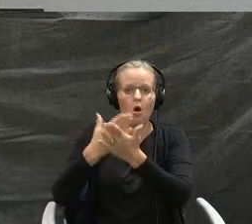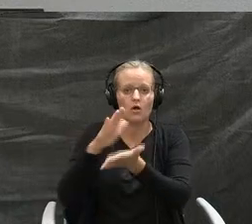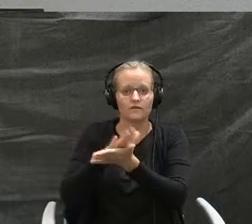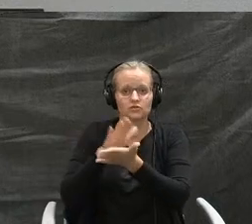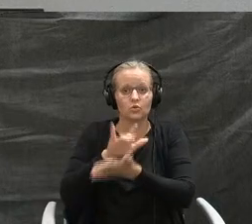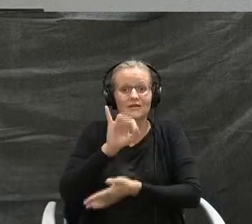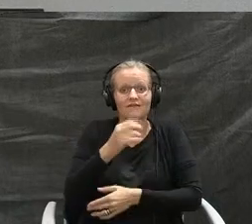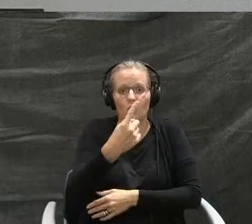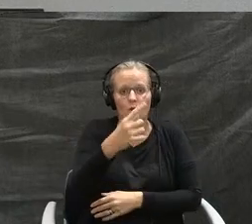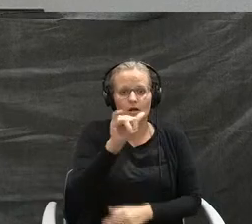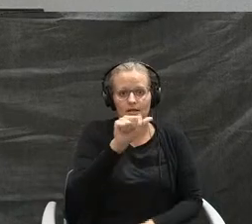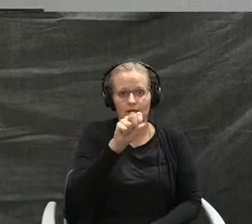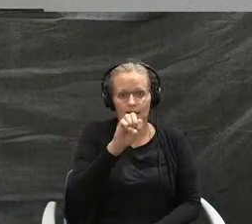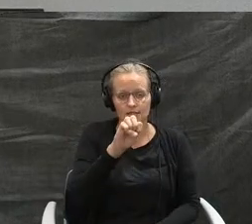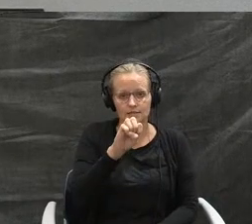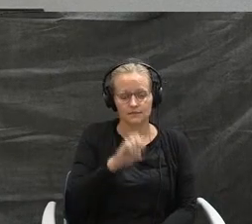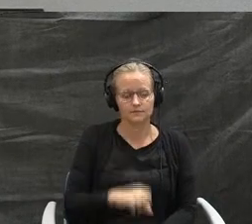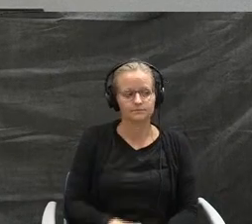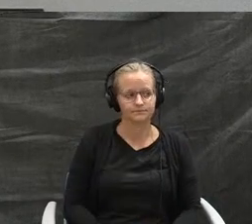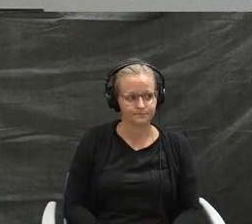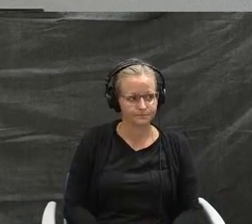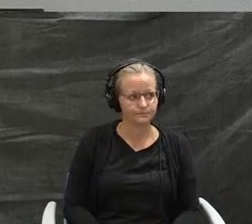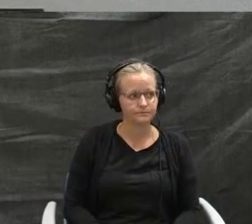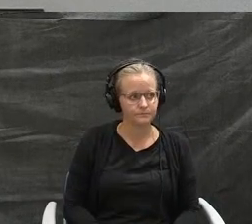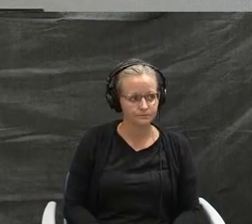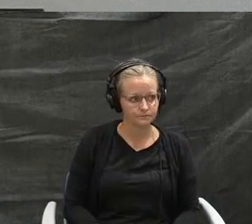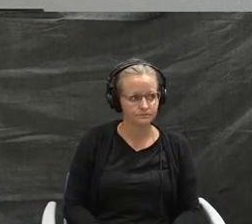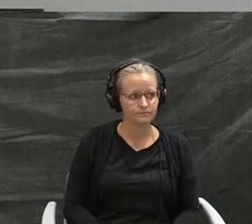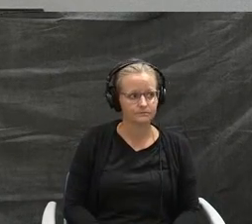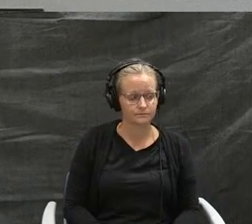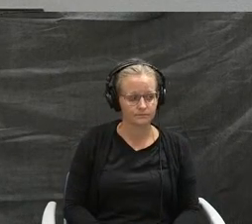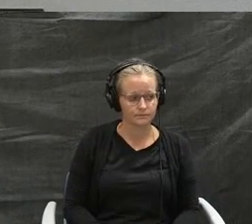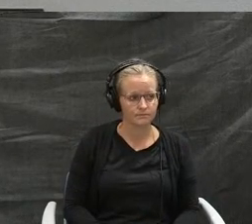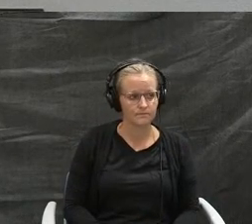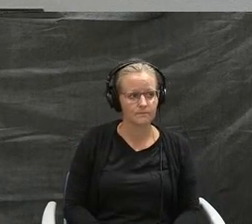Can teachers where microphone under the mask of they can?